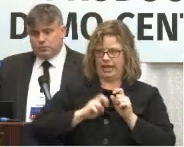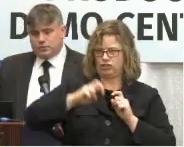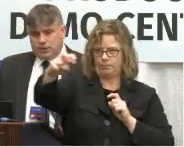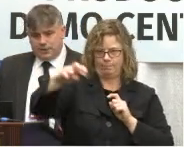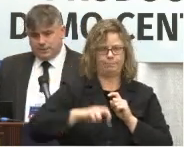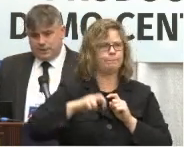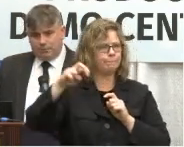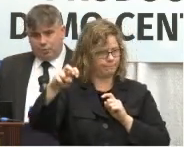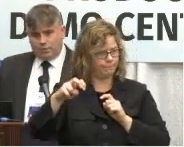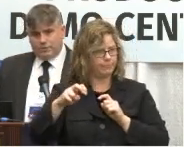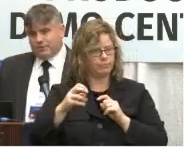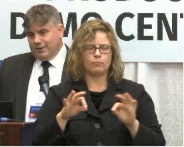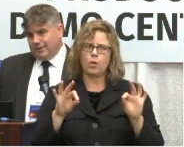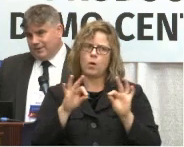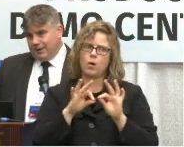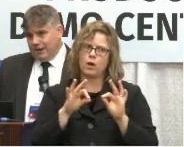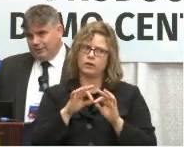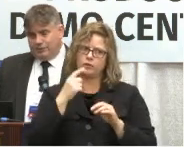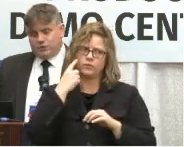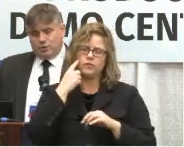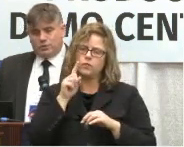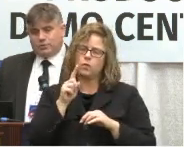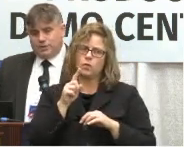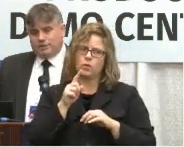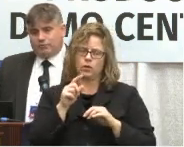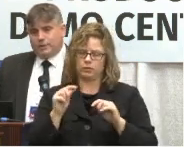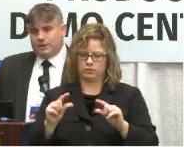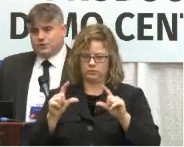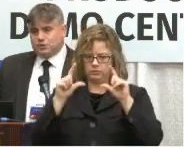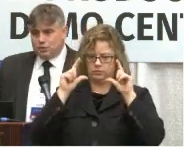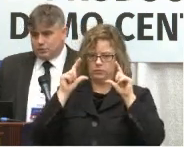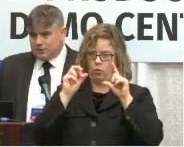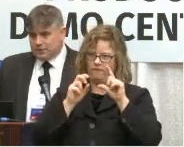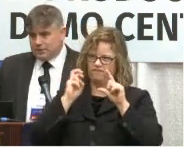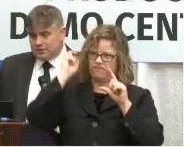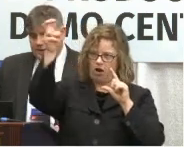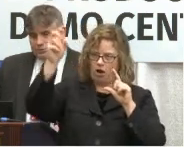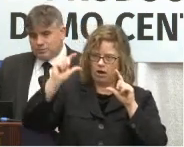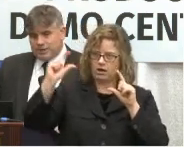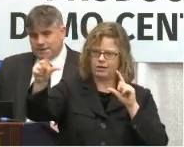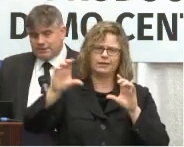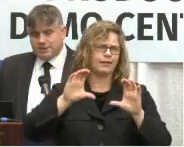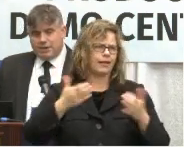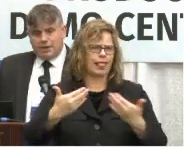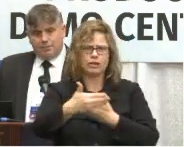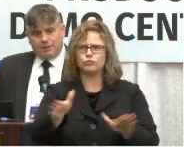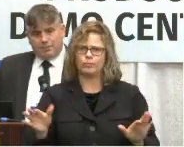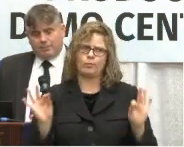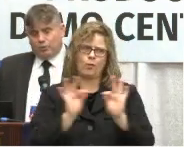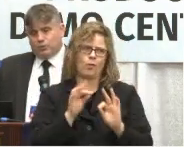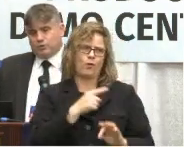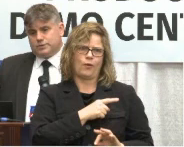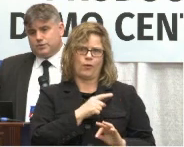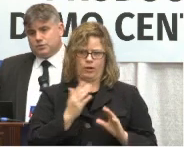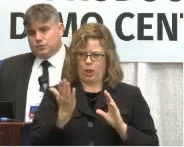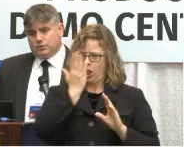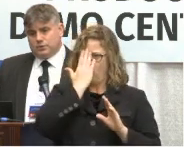which is an important feature needed for many students in classroom settings and many people who would use this unit,